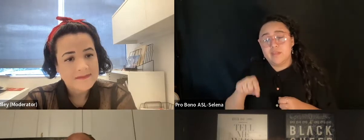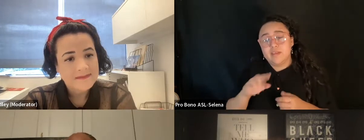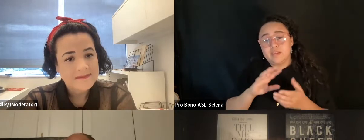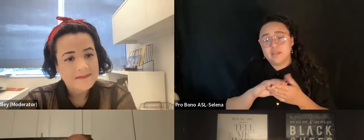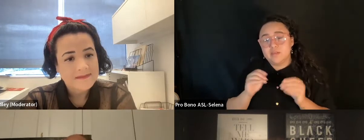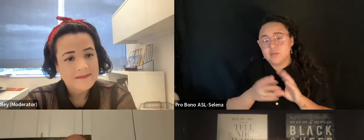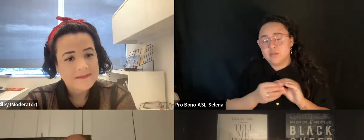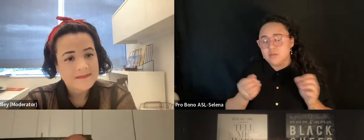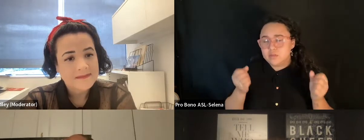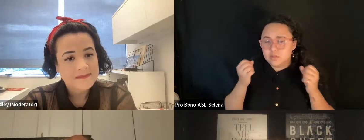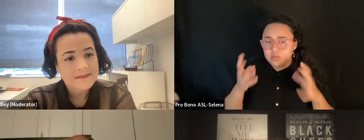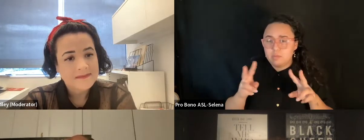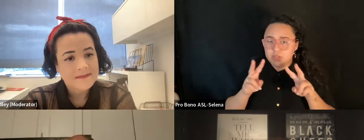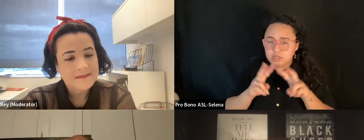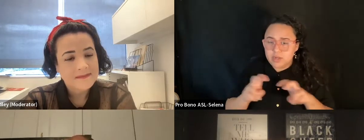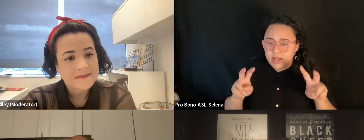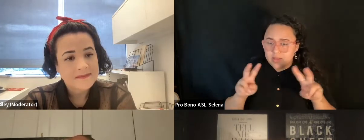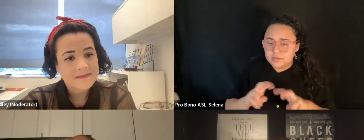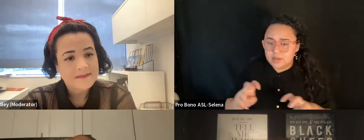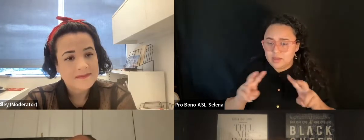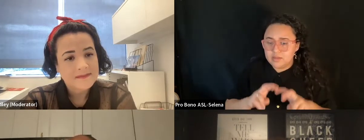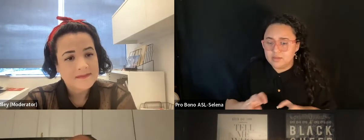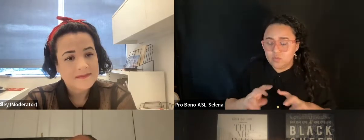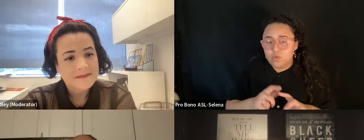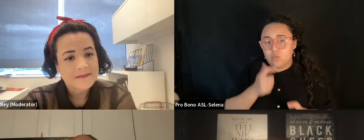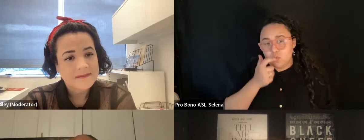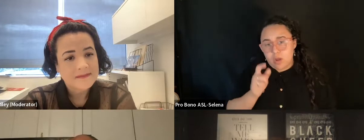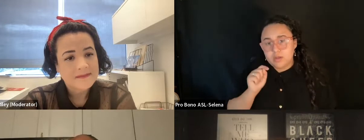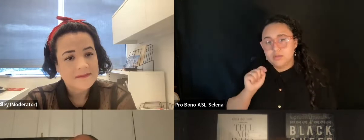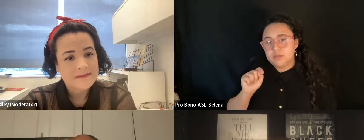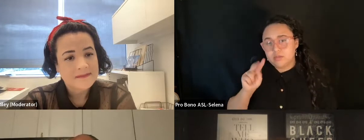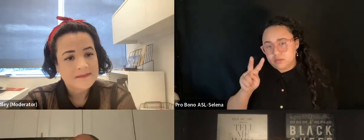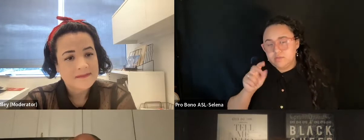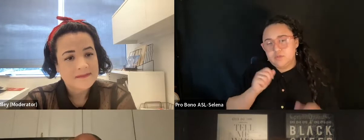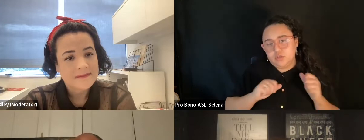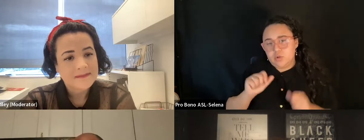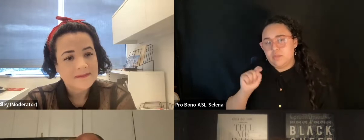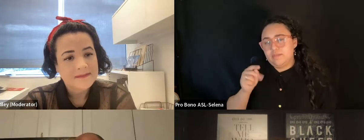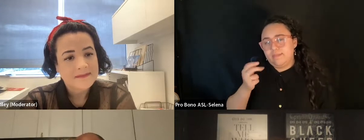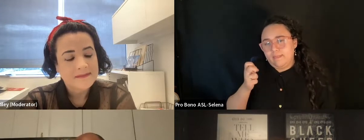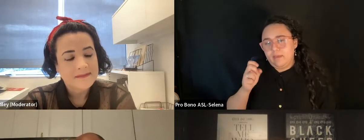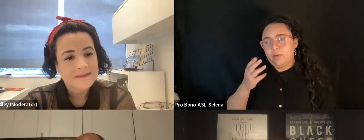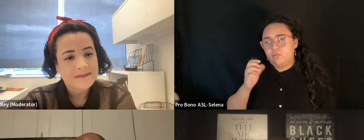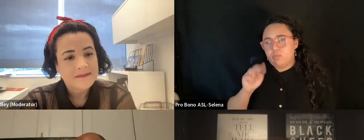And we watched Spencer and read the book. And we just all consumed over the last 25 years this analysis of Diana.